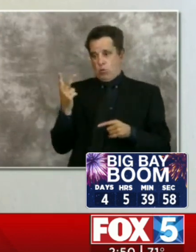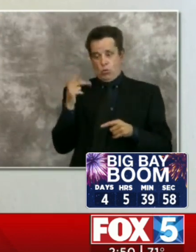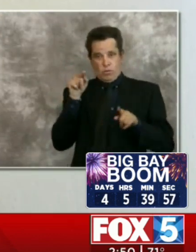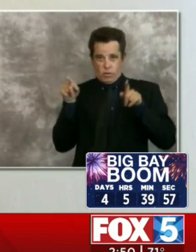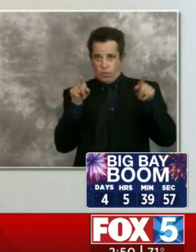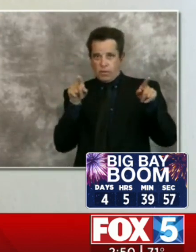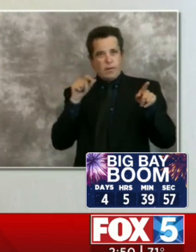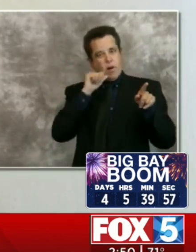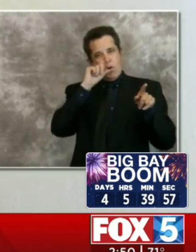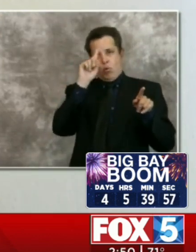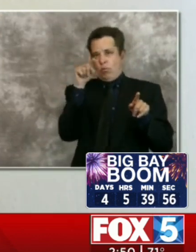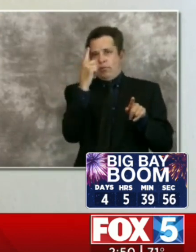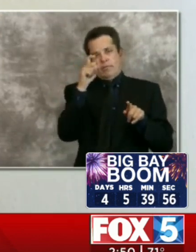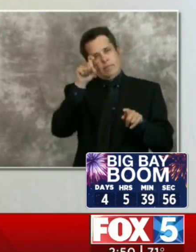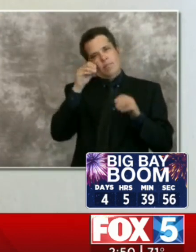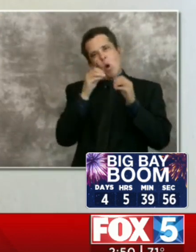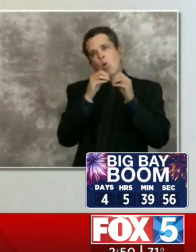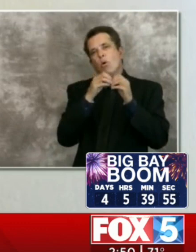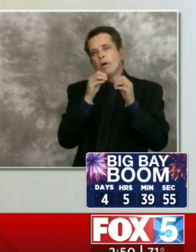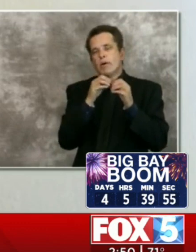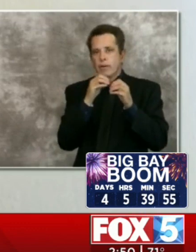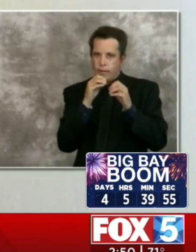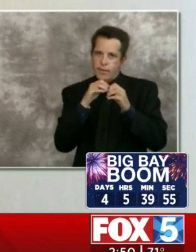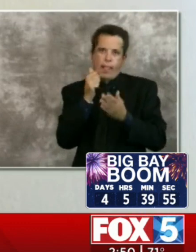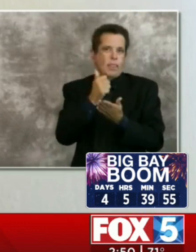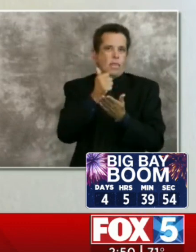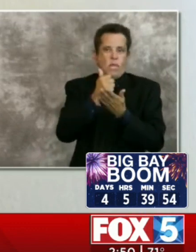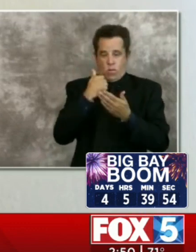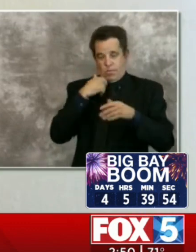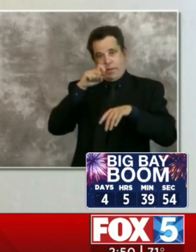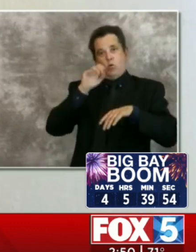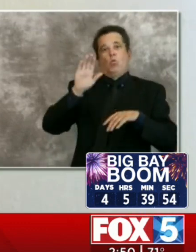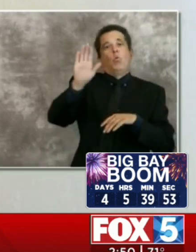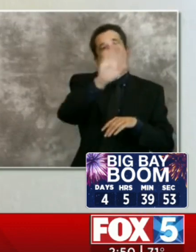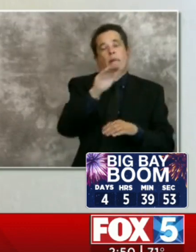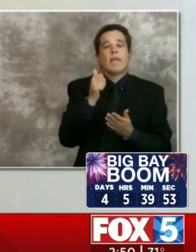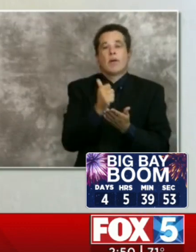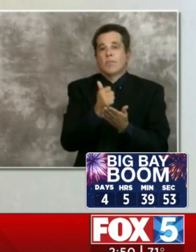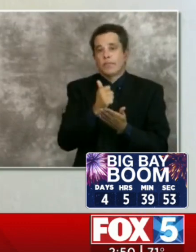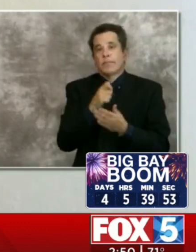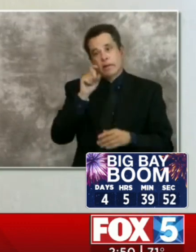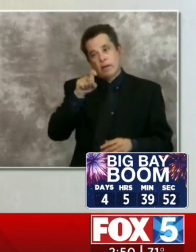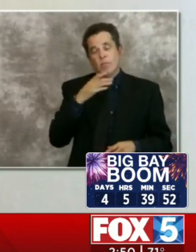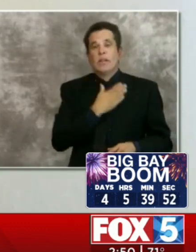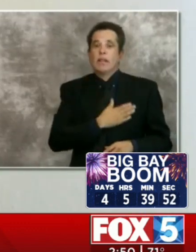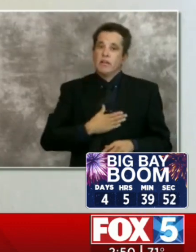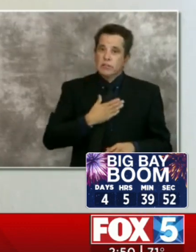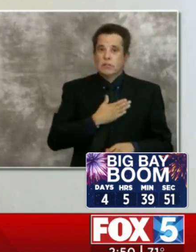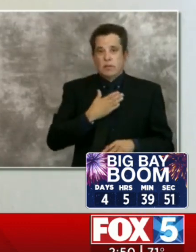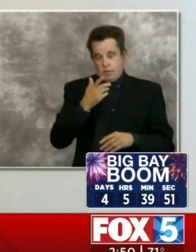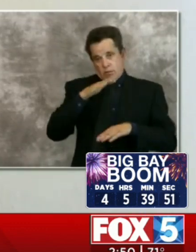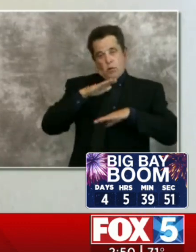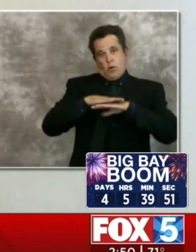LIMIT THE NUMBER OF OUTBREAKS IN THE SPREAD FROM THOSE WHO SET. BUT THESE 2 ACTIONS ALONE. ALL WILL NOT BE ENOUGH